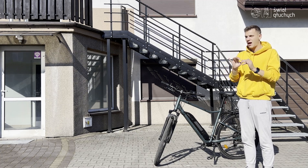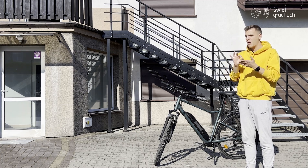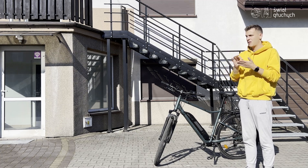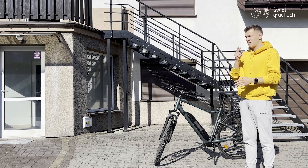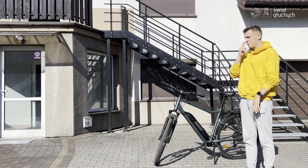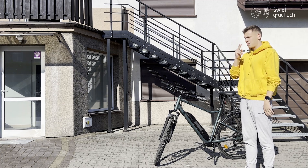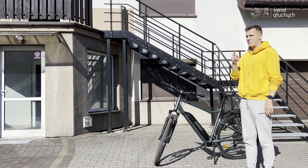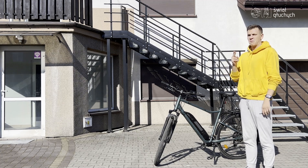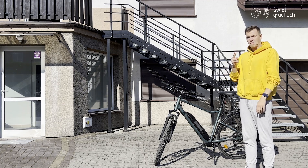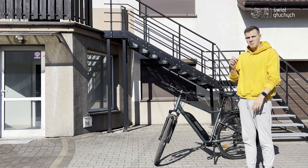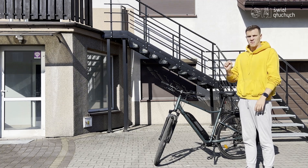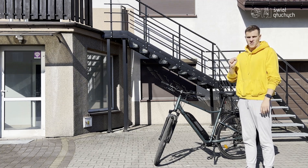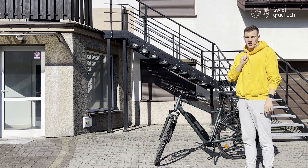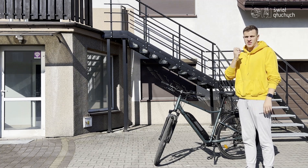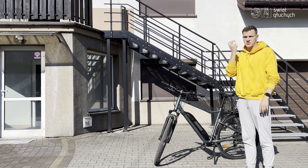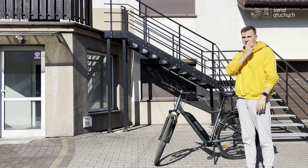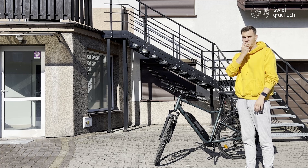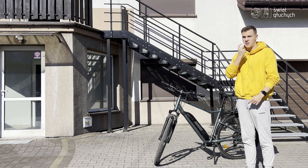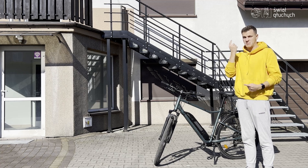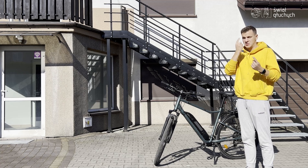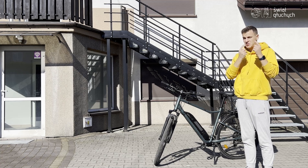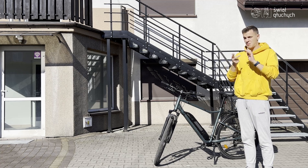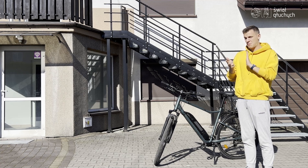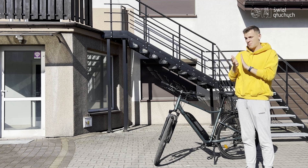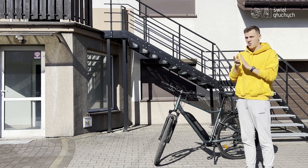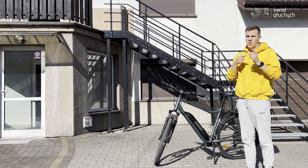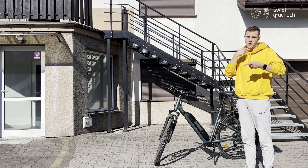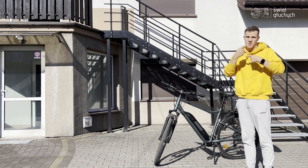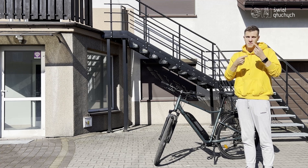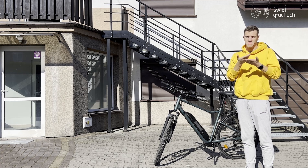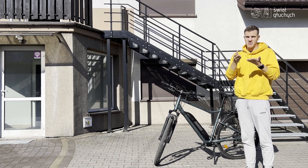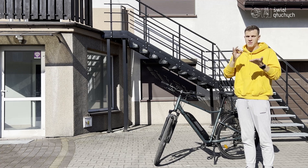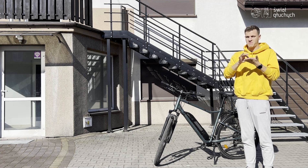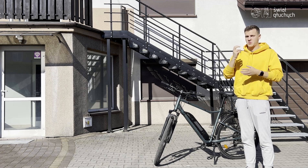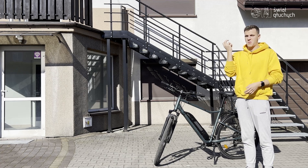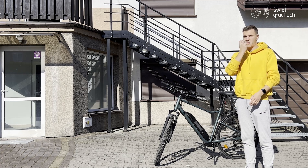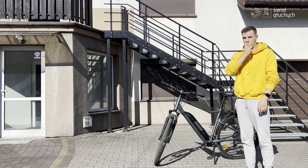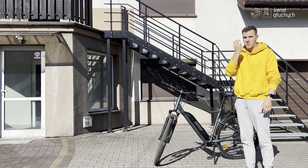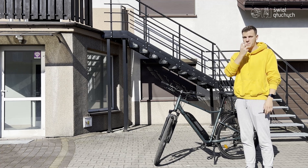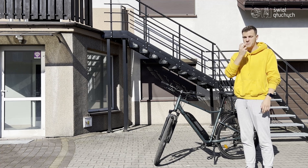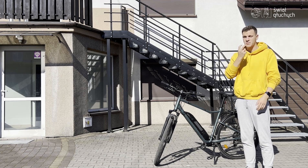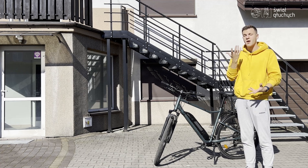I thought it was an interesting topic for an episode. I'm sure you guys will find it interesting, but for starters....